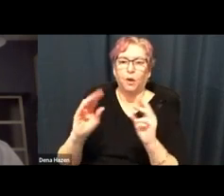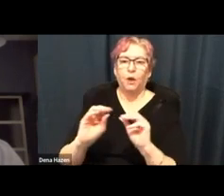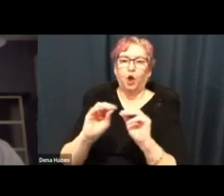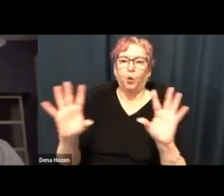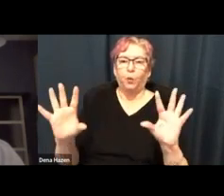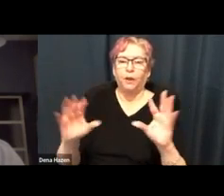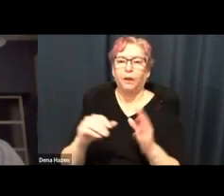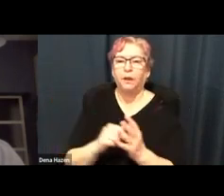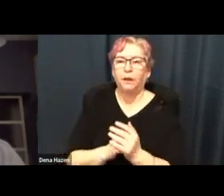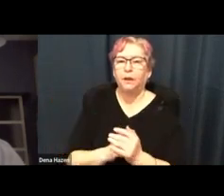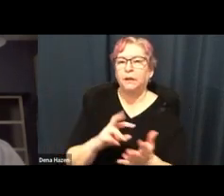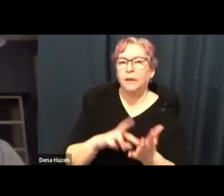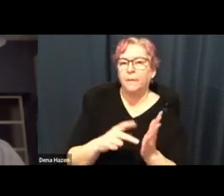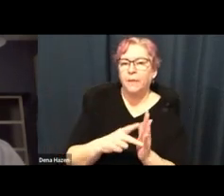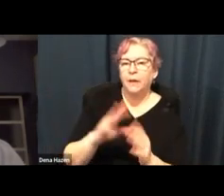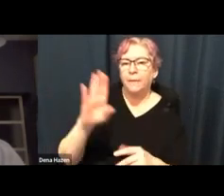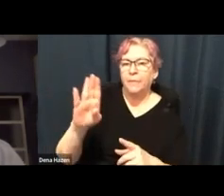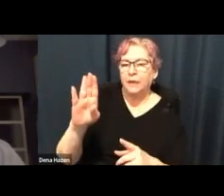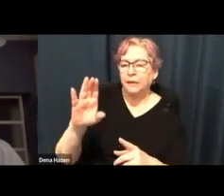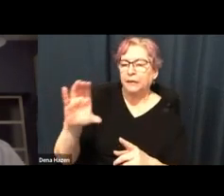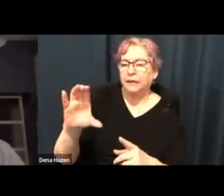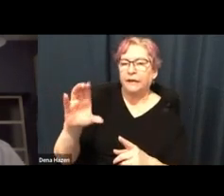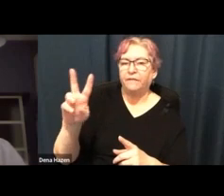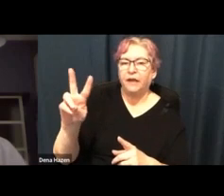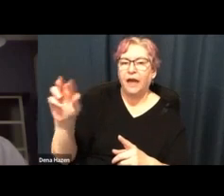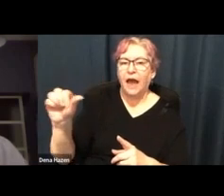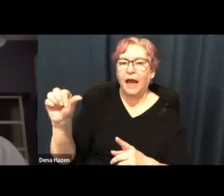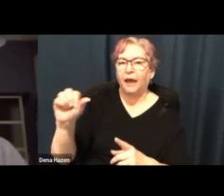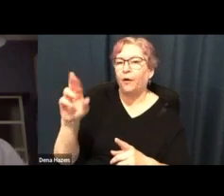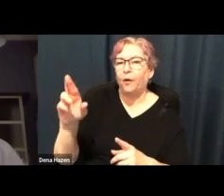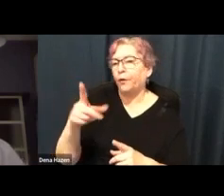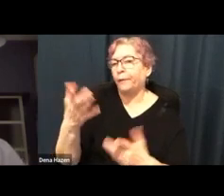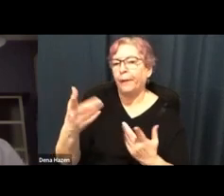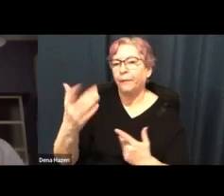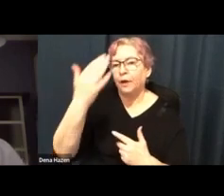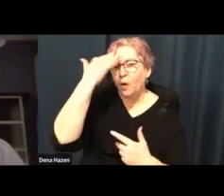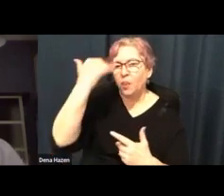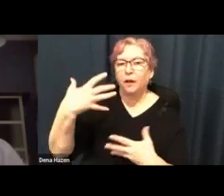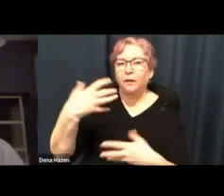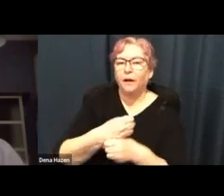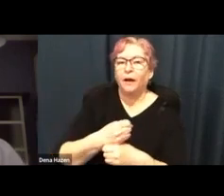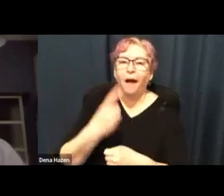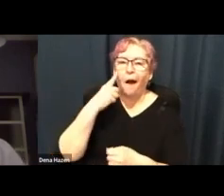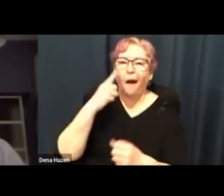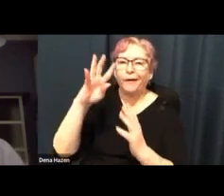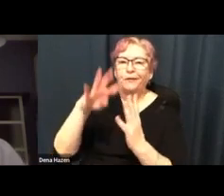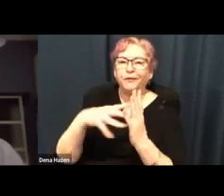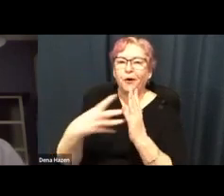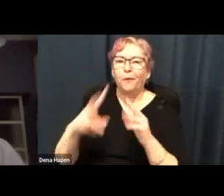That's BCVA, or you might know it as the eye chart.